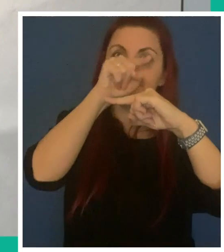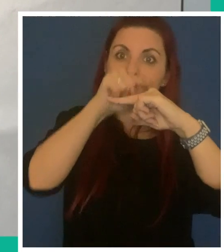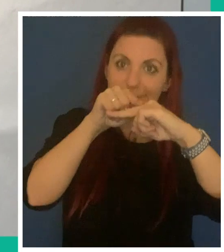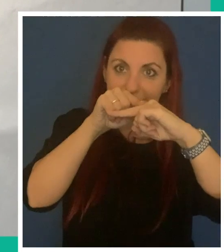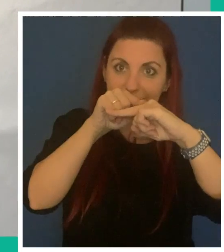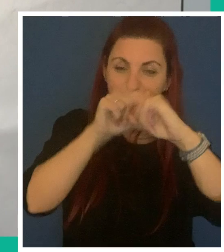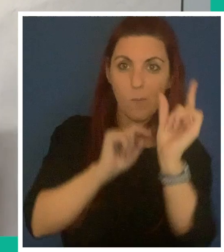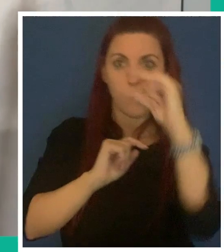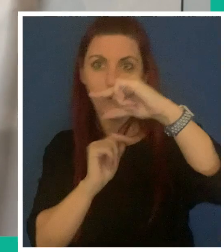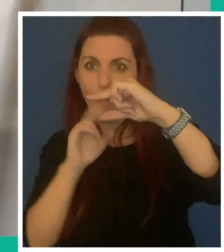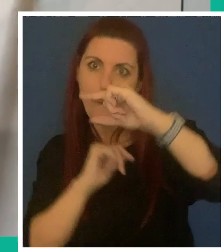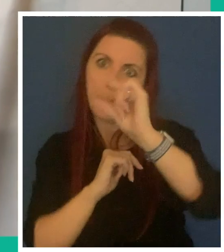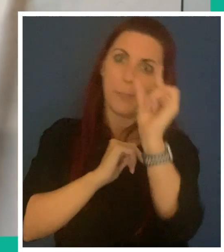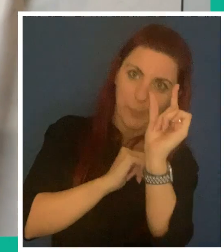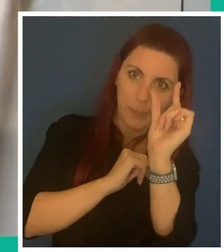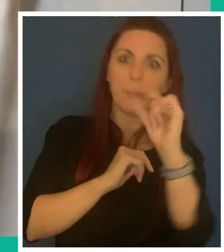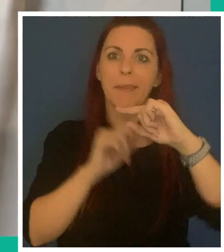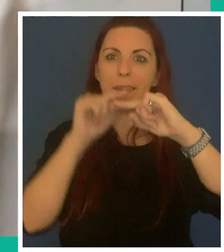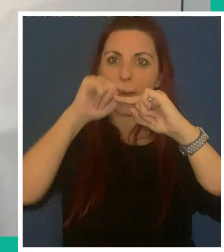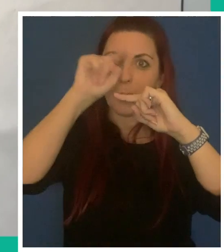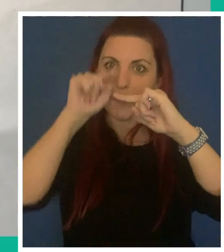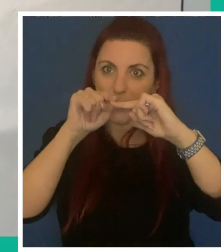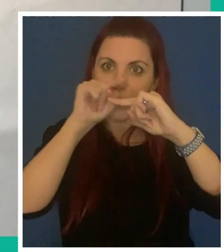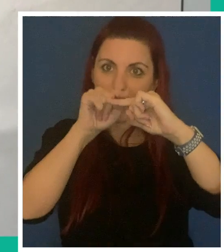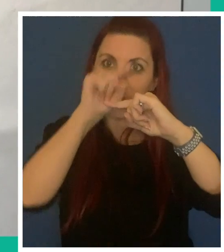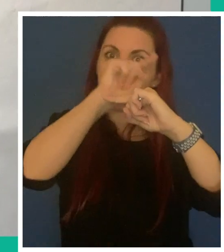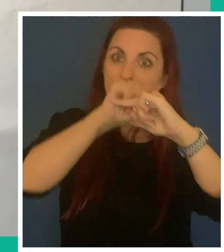boiled egg and another one over here.